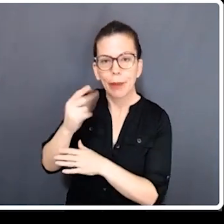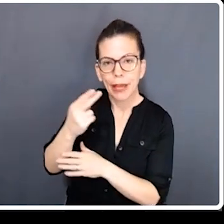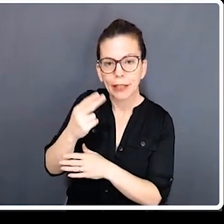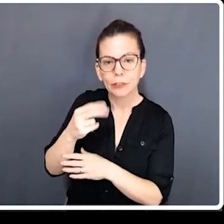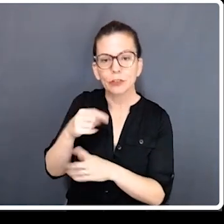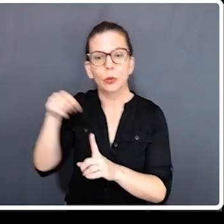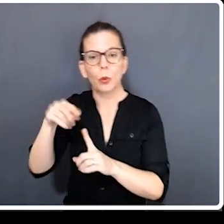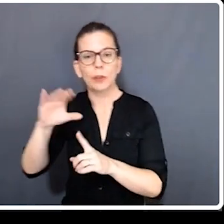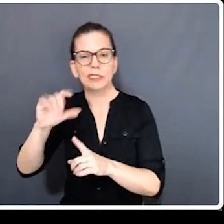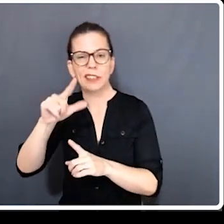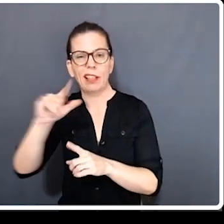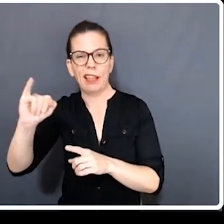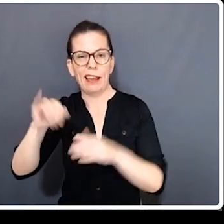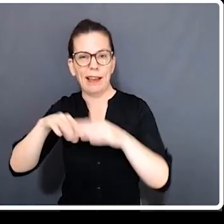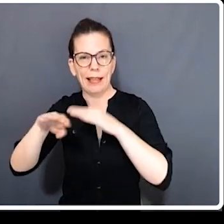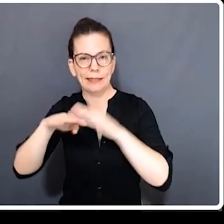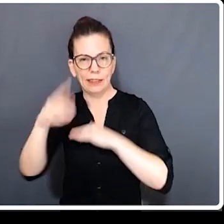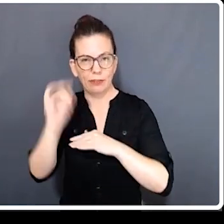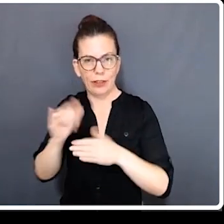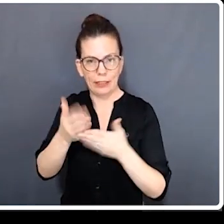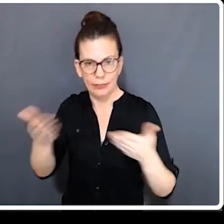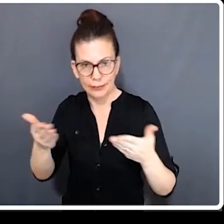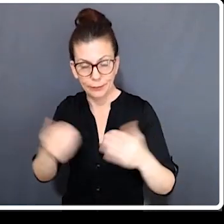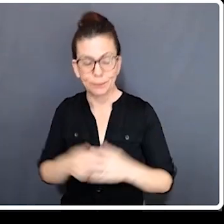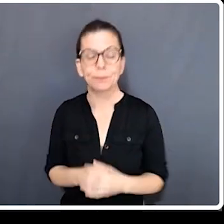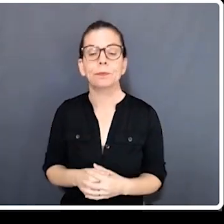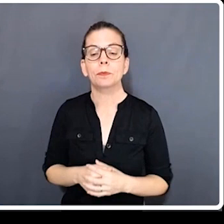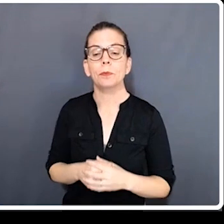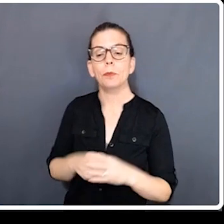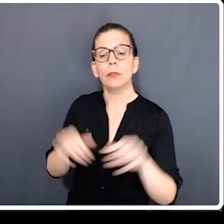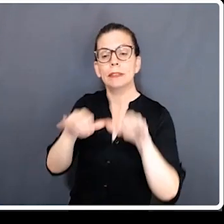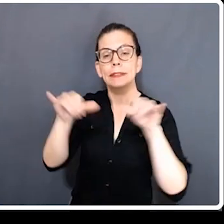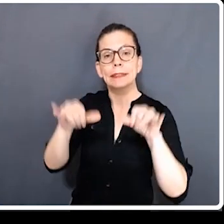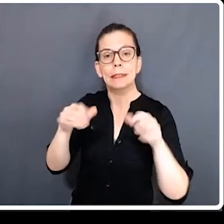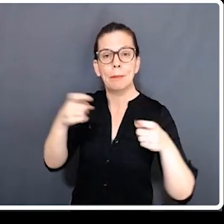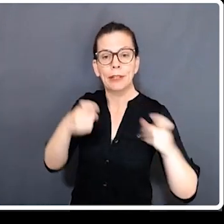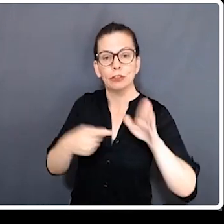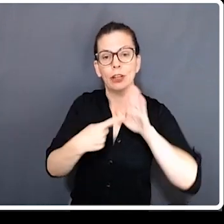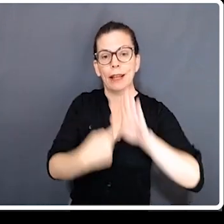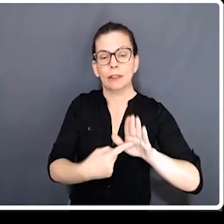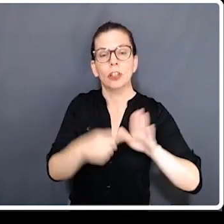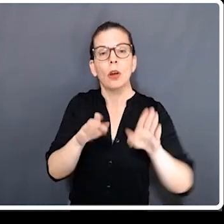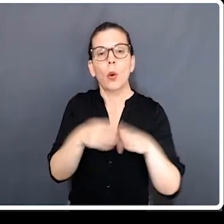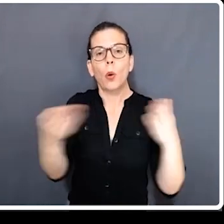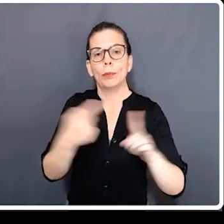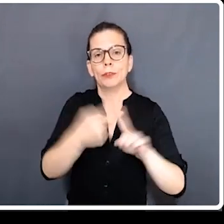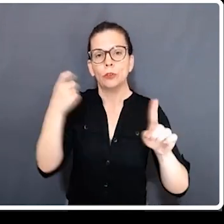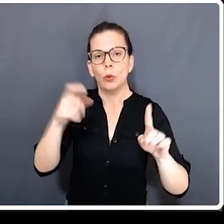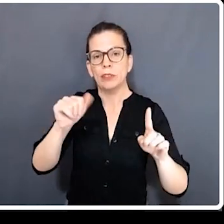or get the CLI access on the device. Systems manager agent is an open source agent